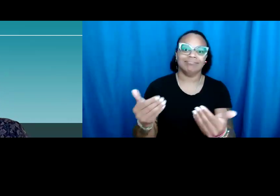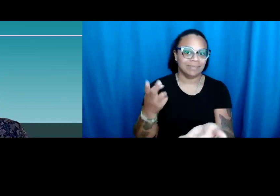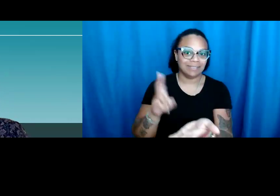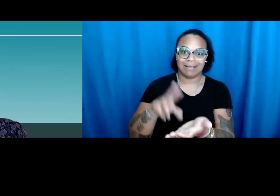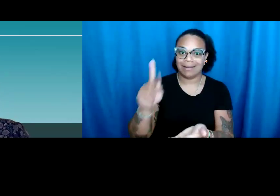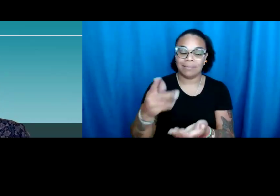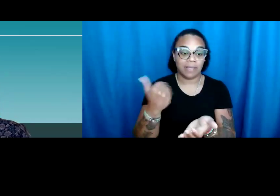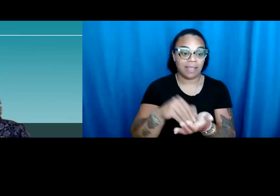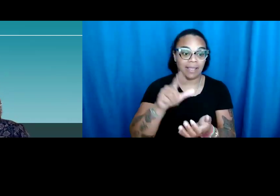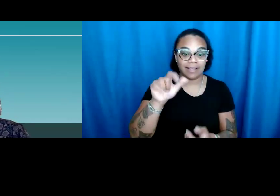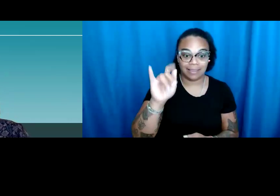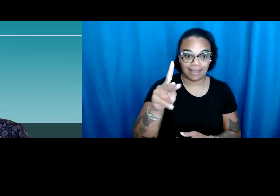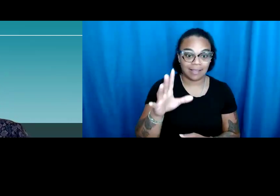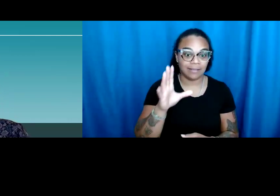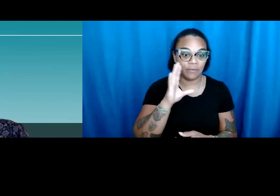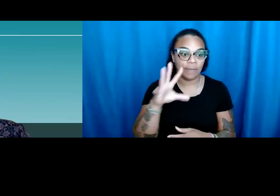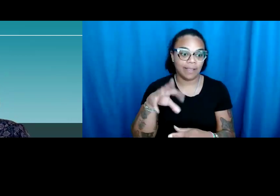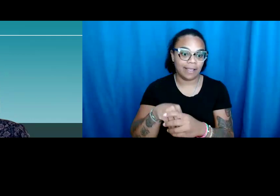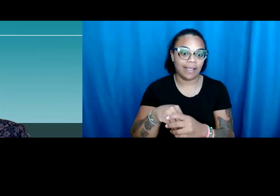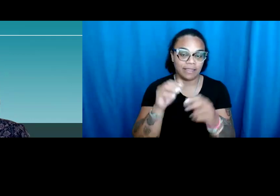Again the link is going to be in the follow up e mail.